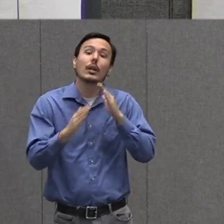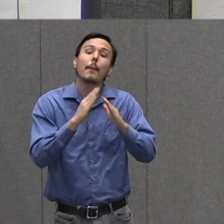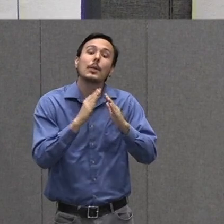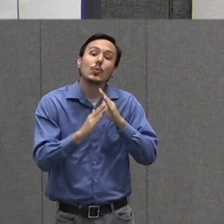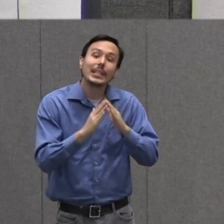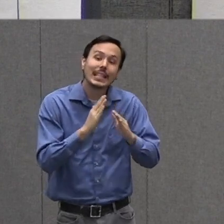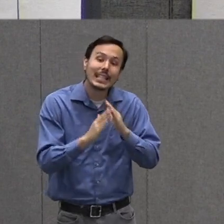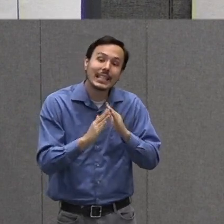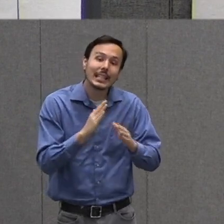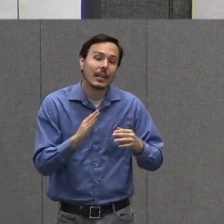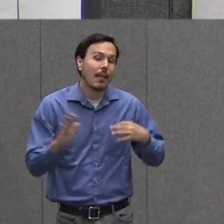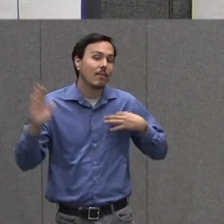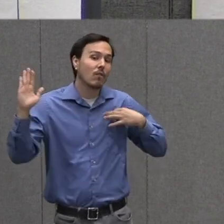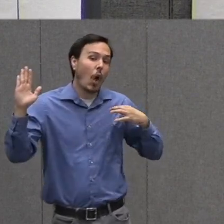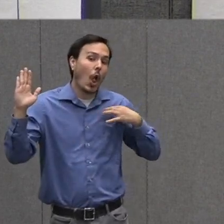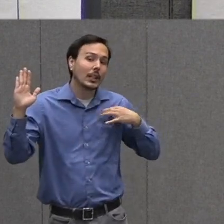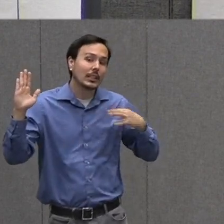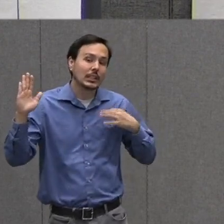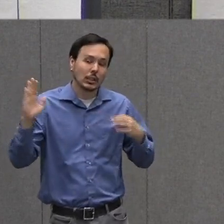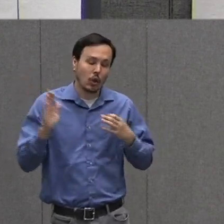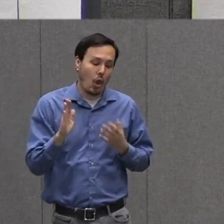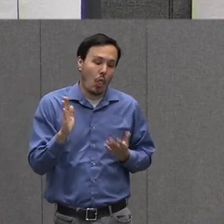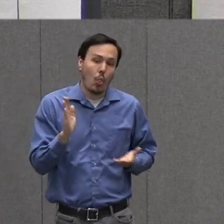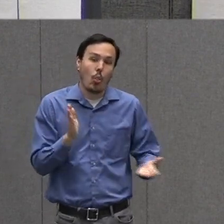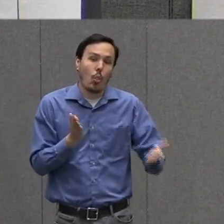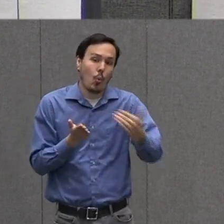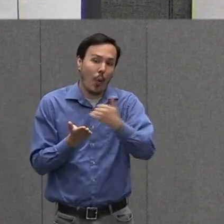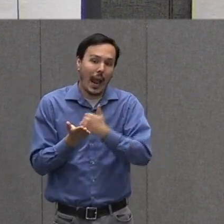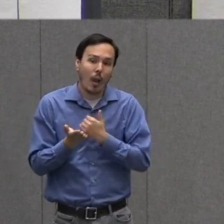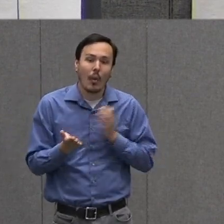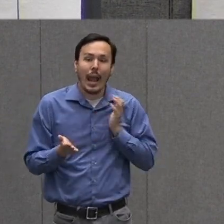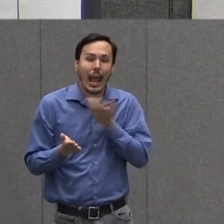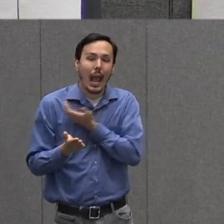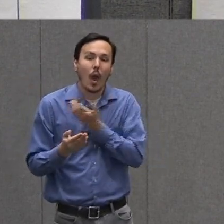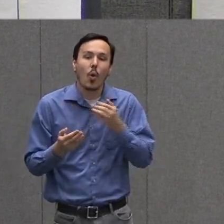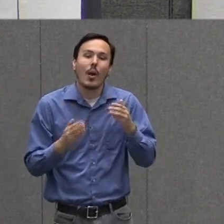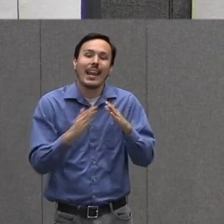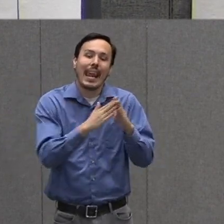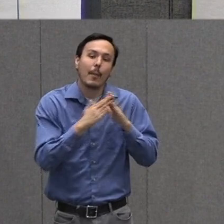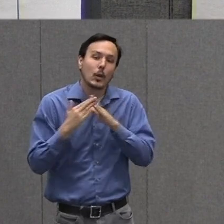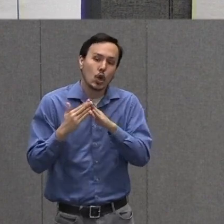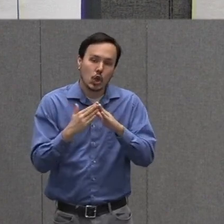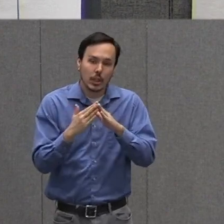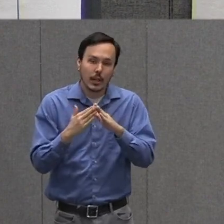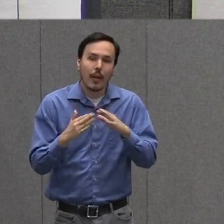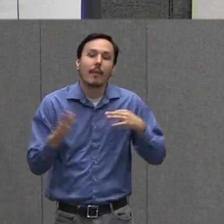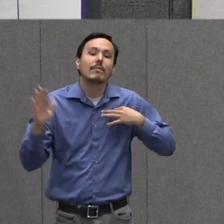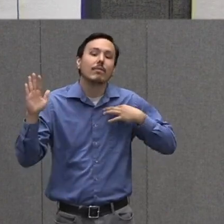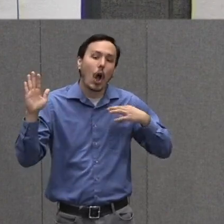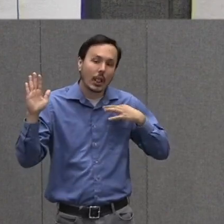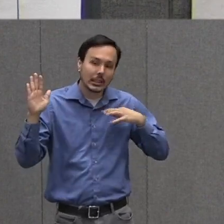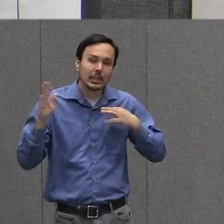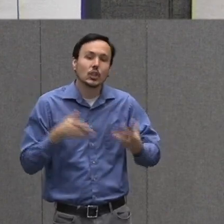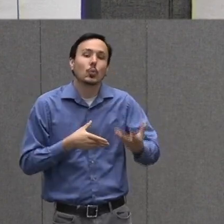volunteers throughout our neighborhoods, volunteers within our homes